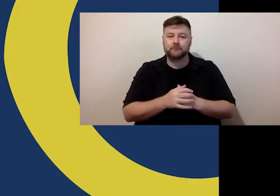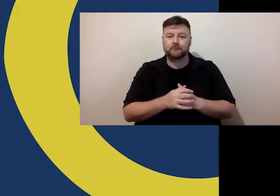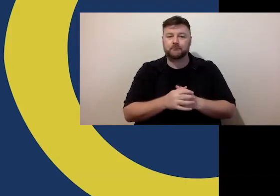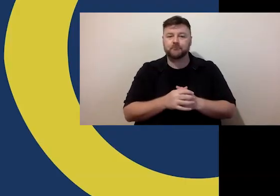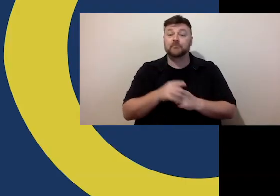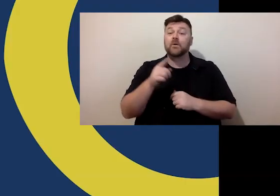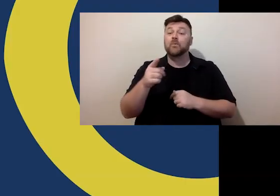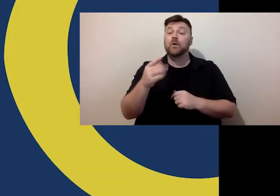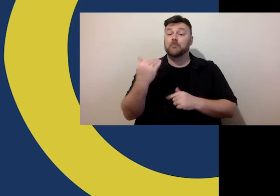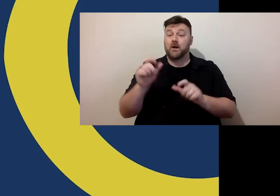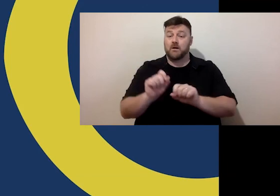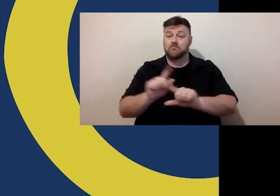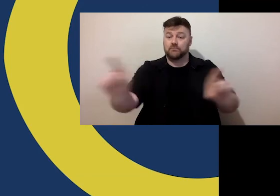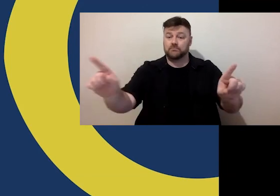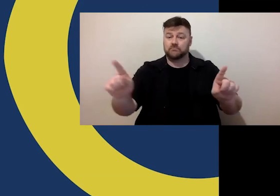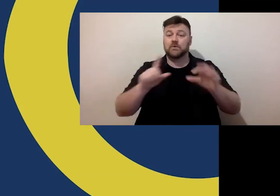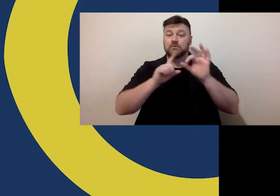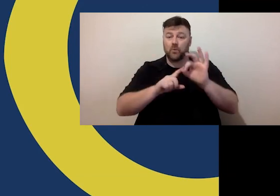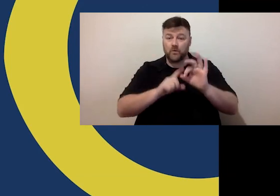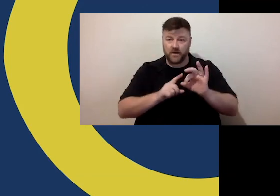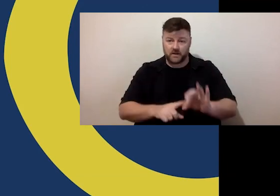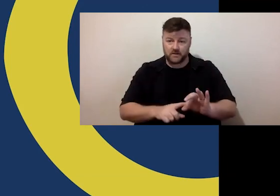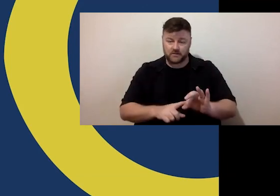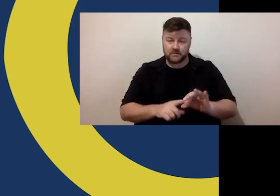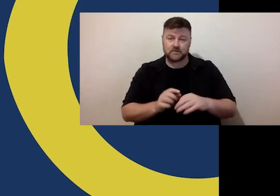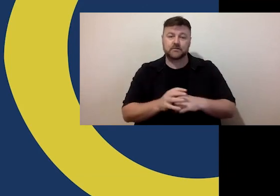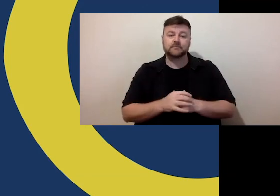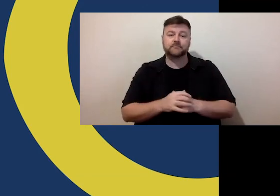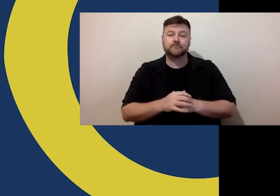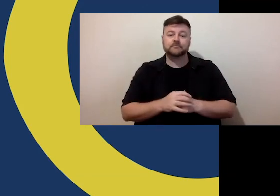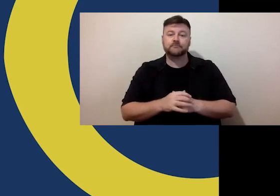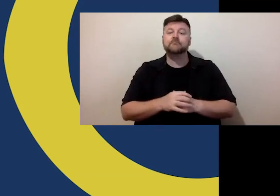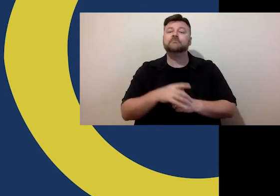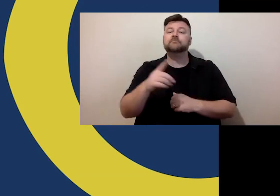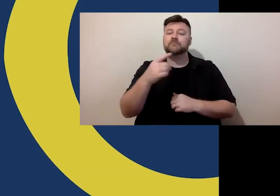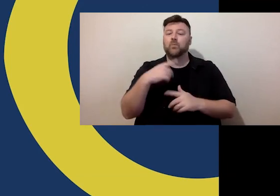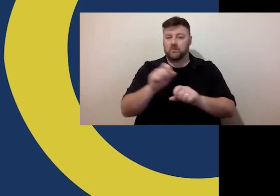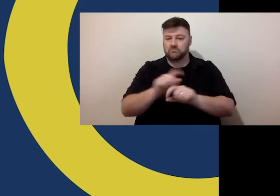sent you a mid-point survey, everybody that's registered for any of the sessions. We'll share the link with you again now in the chat.